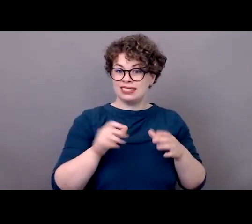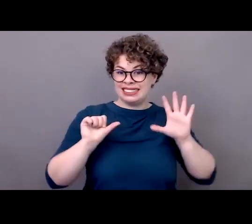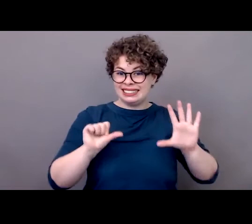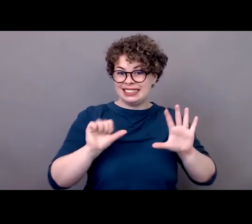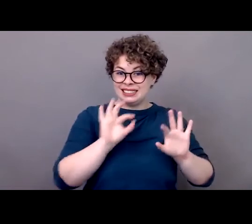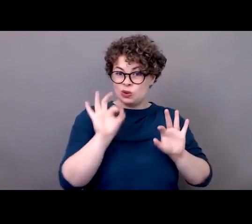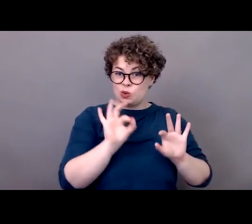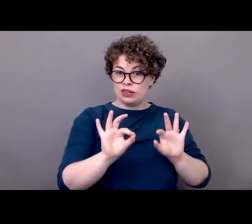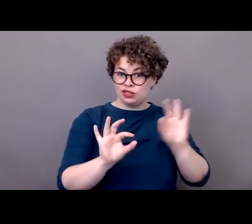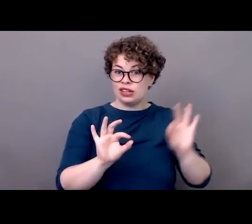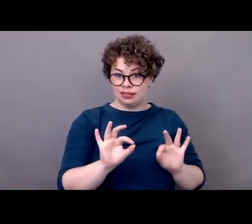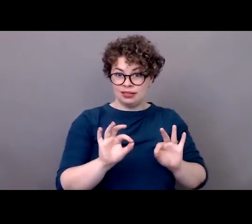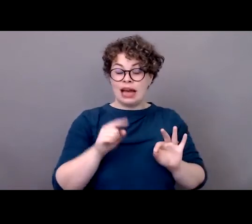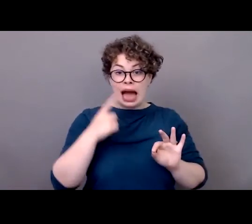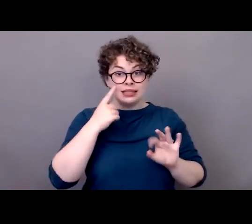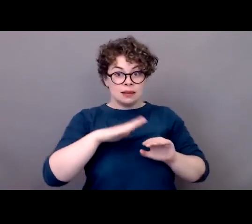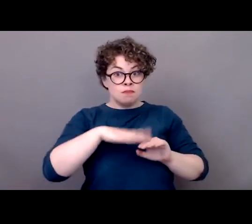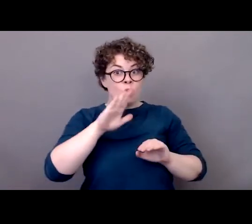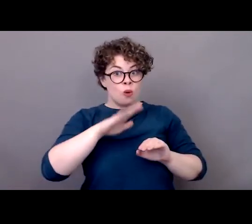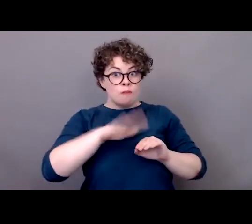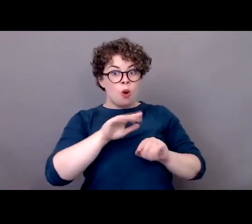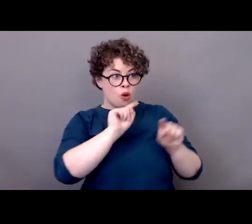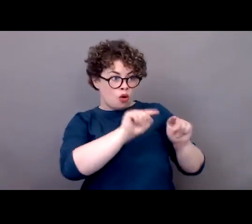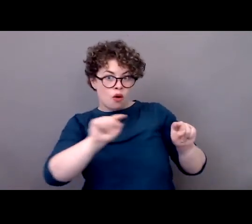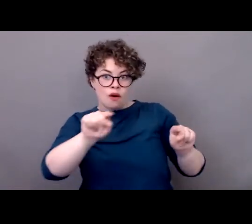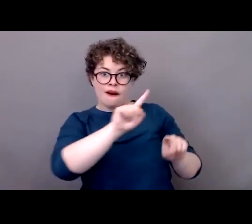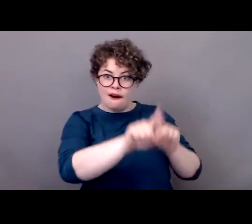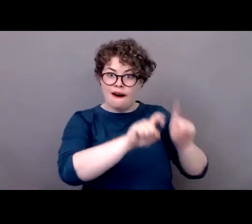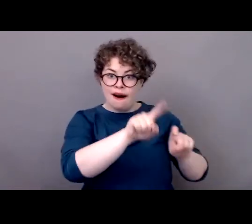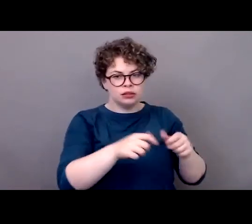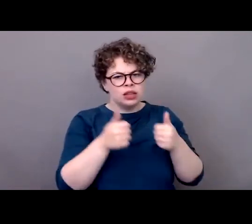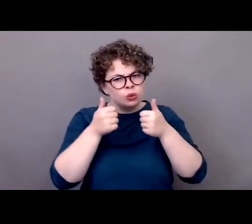increasingly used in humanitarian contexts. They are very useful to get a sense of prevalence and